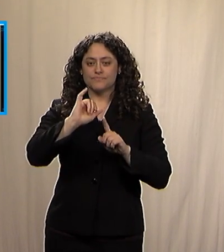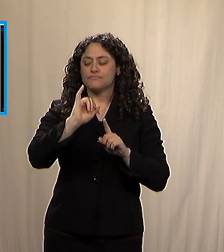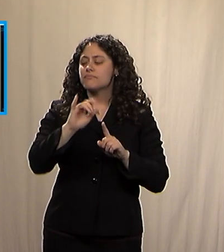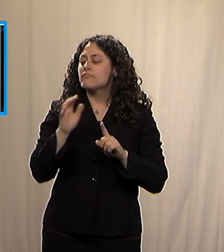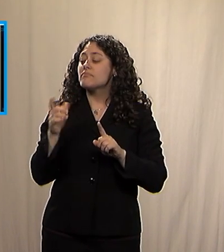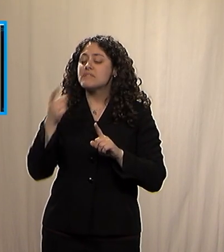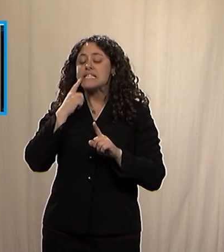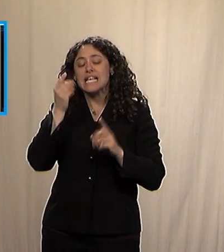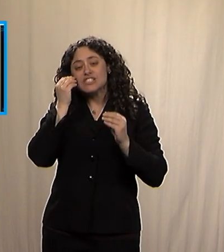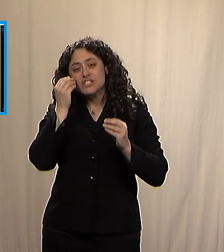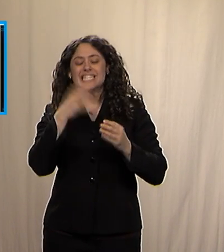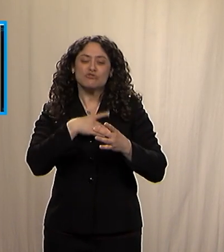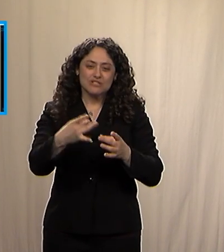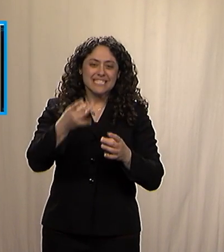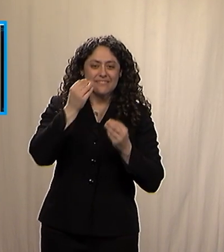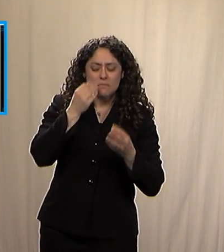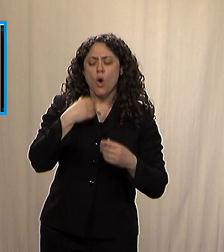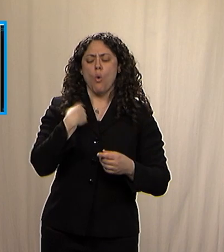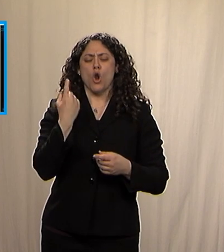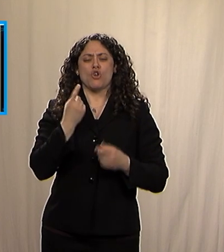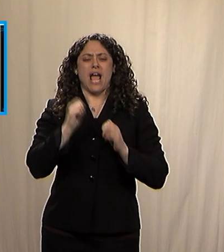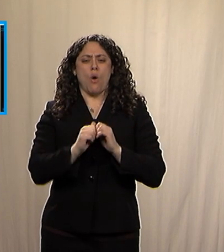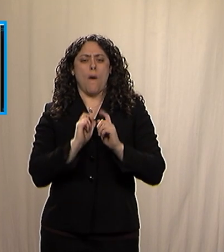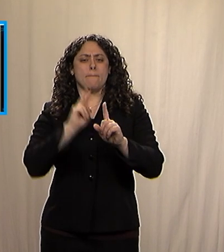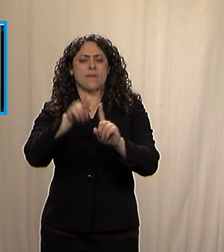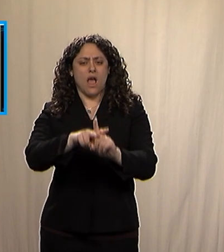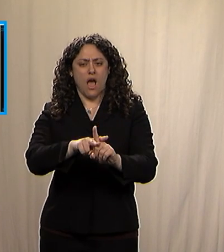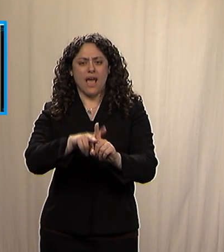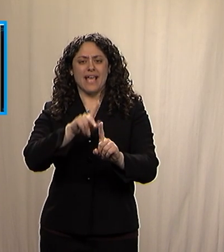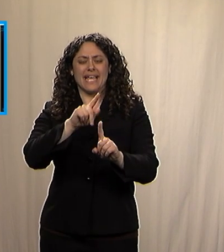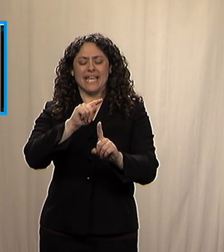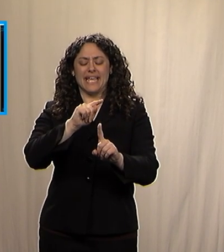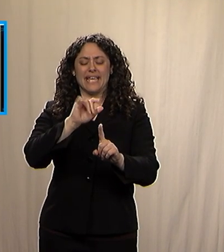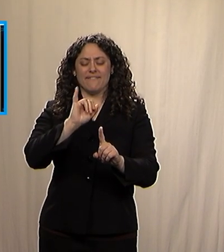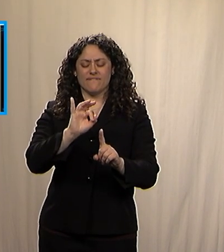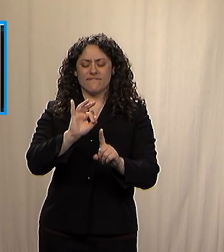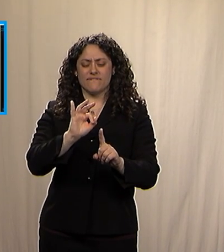Wonder how to apply it when addressed directly. Whether to interpret the question